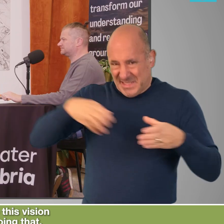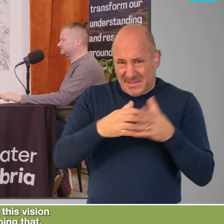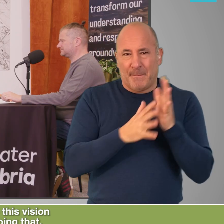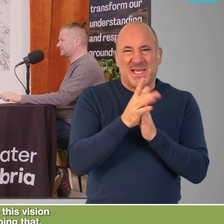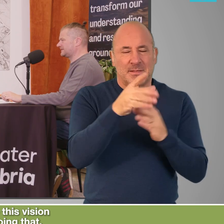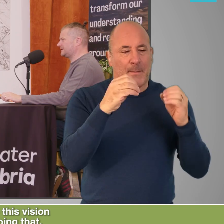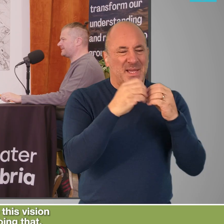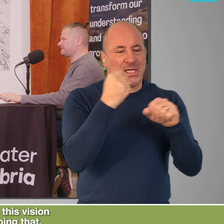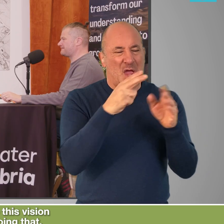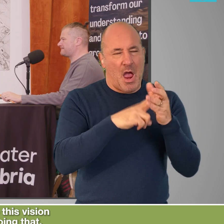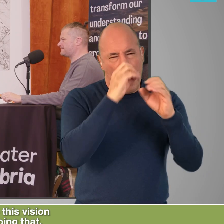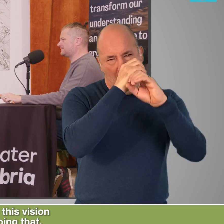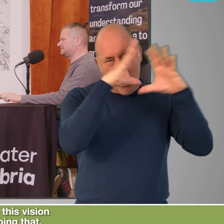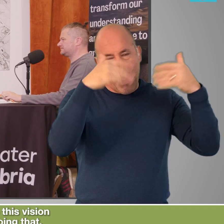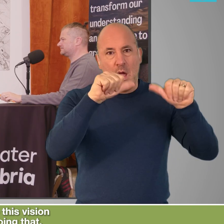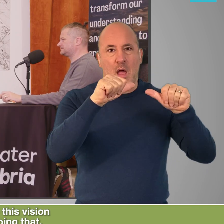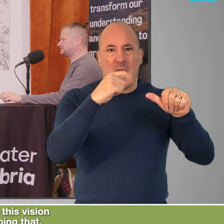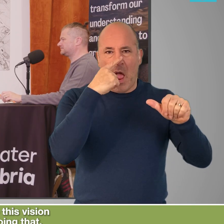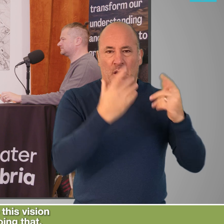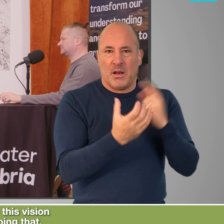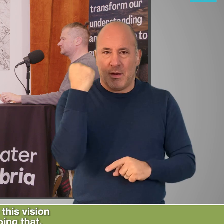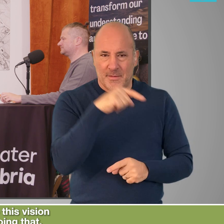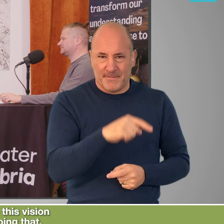together to achieve this vision for BGN. And in doing that,